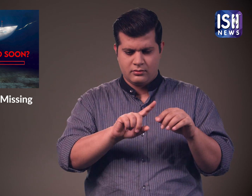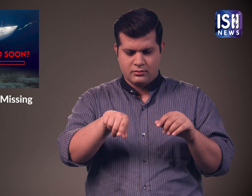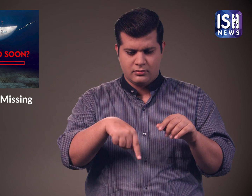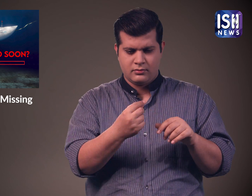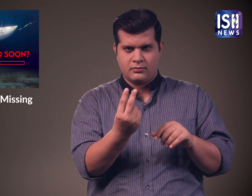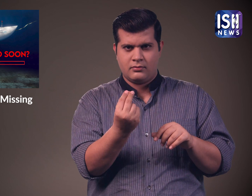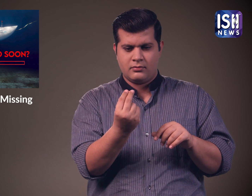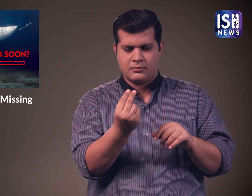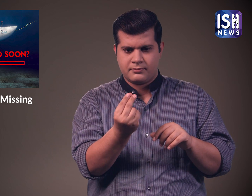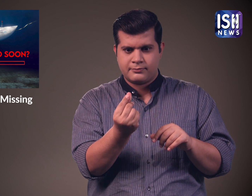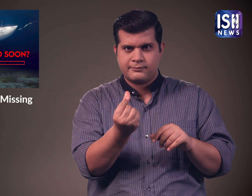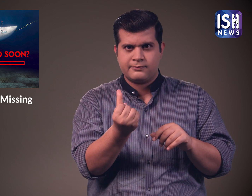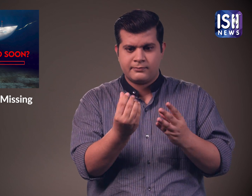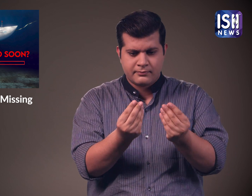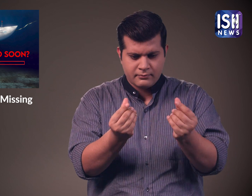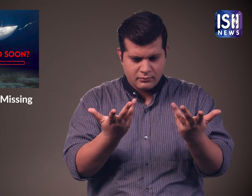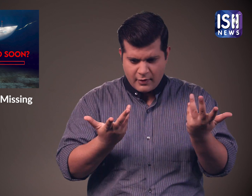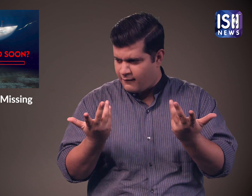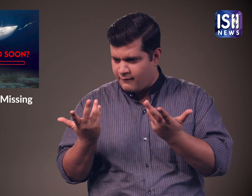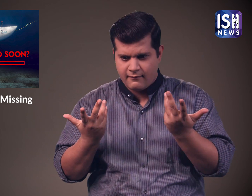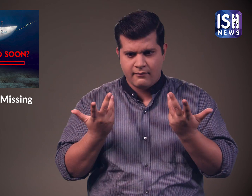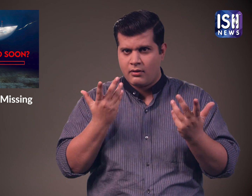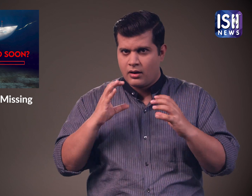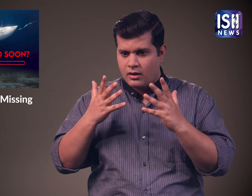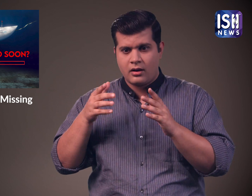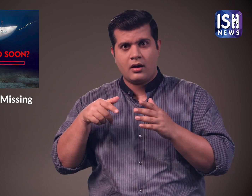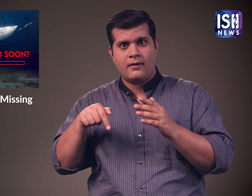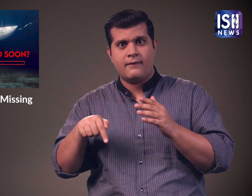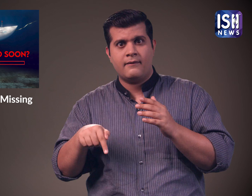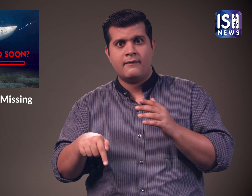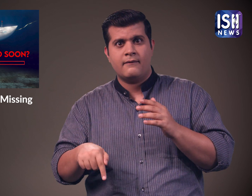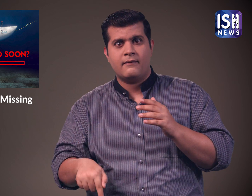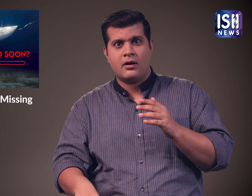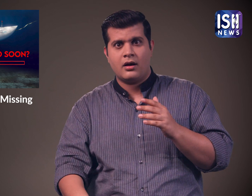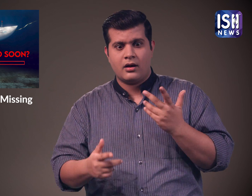The submersible which was deep inside the ocean could noy be traced.